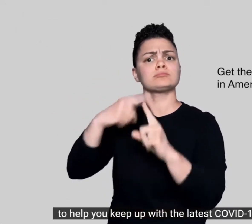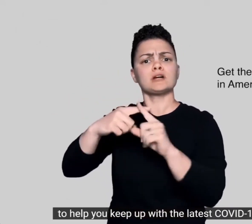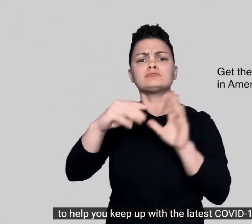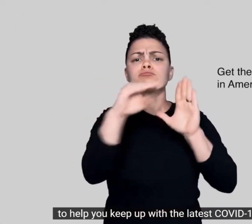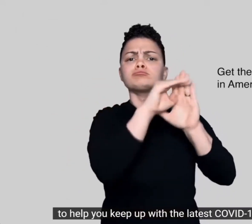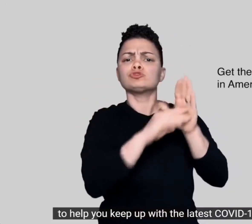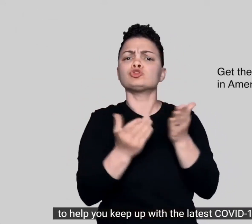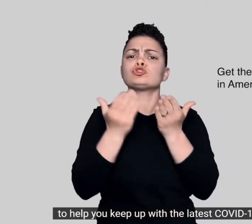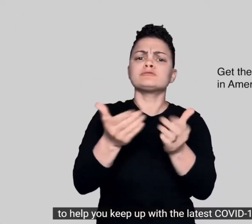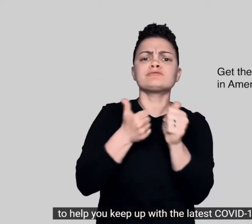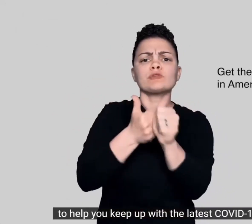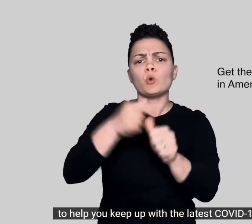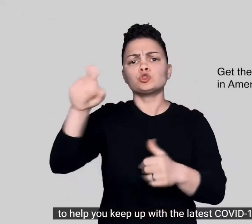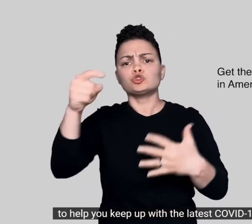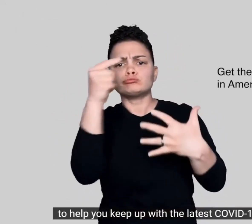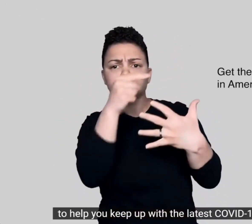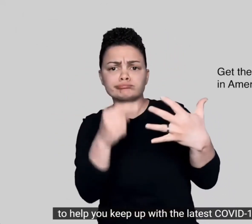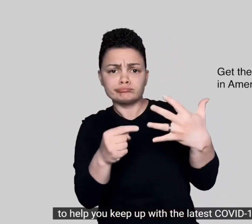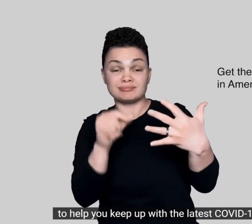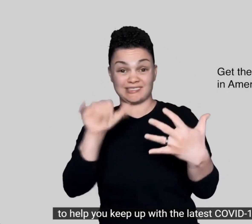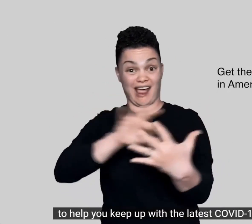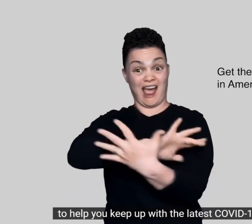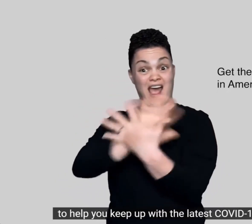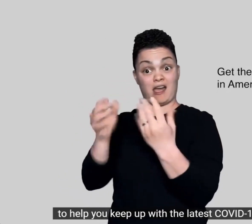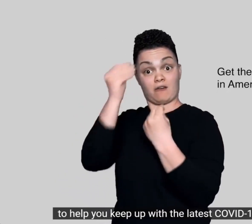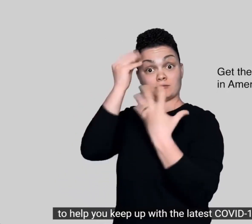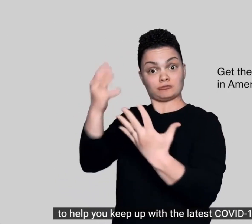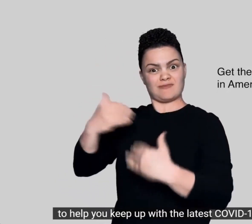keep up with the latest Covid 19 news and guidance.